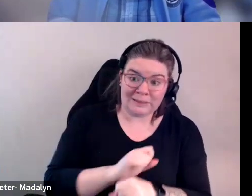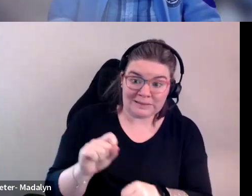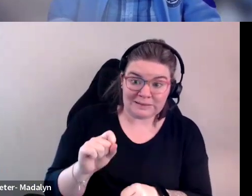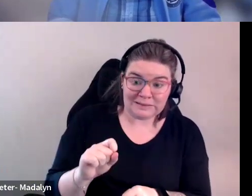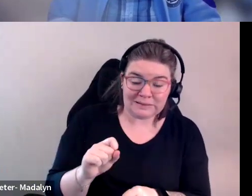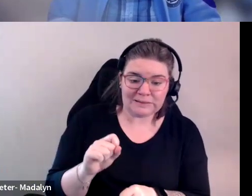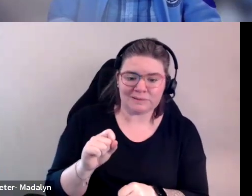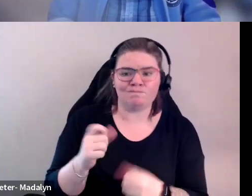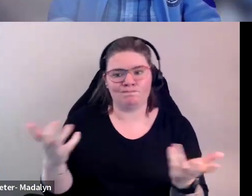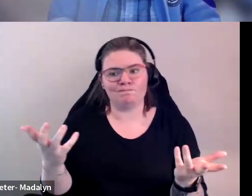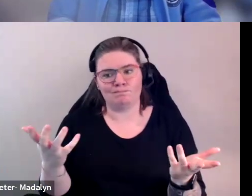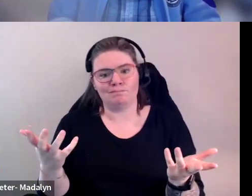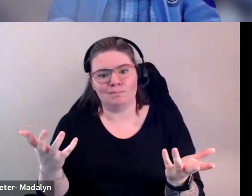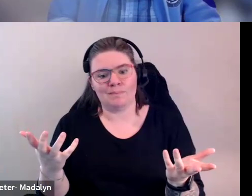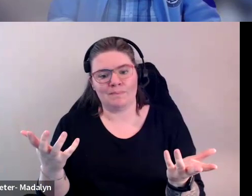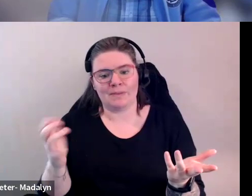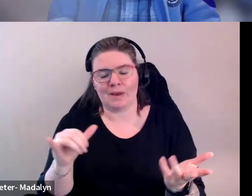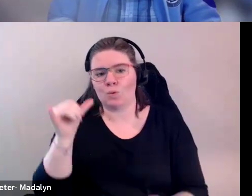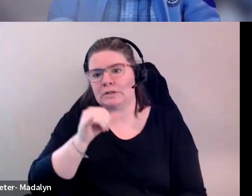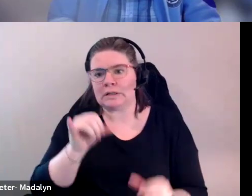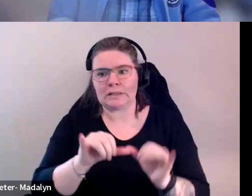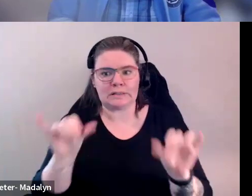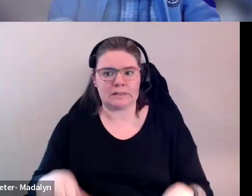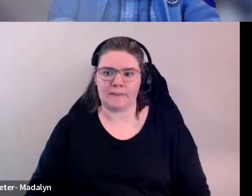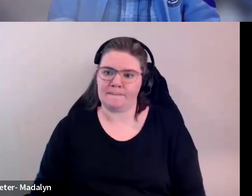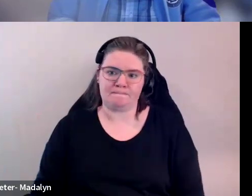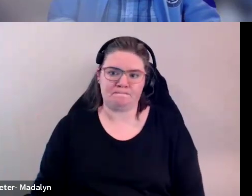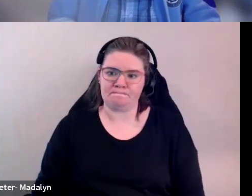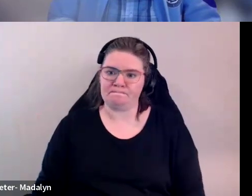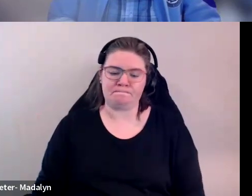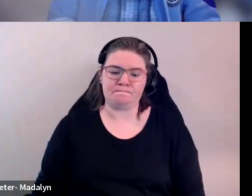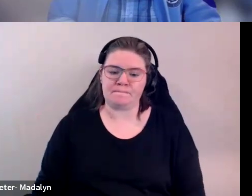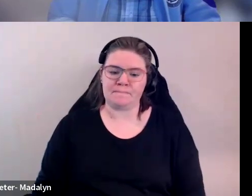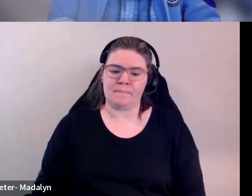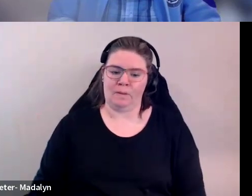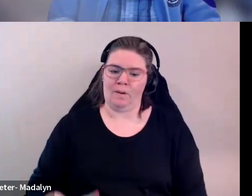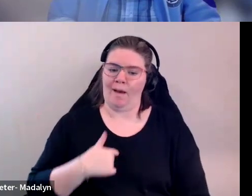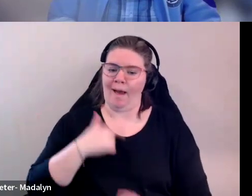Don Posh: that's it's a ridiculous system. So pushing on that I've noticed there's some growth.